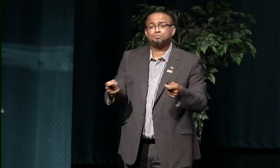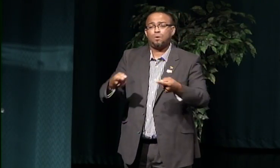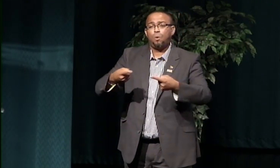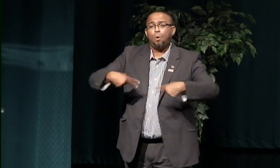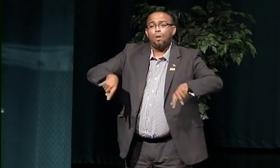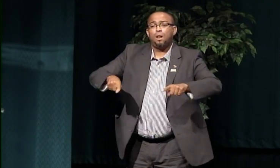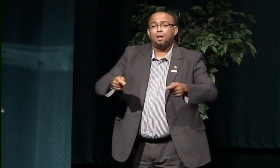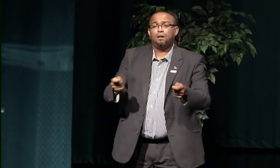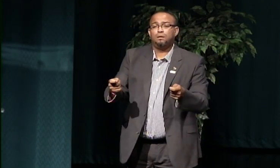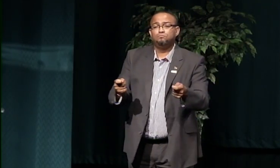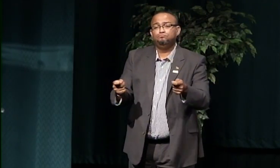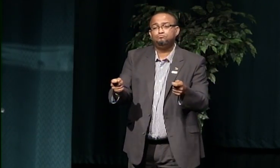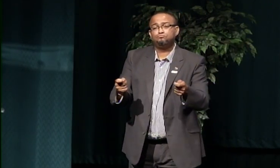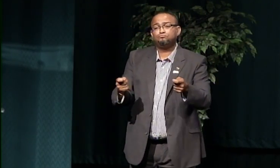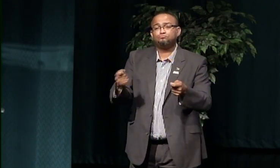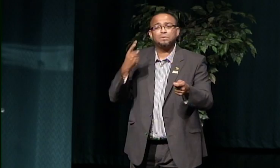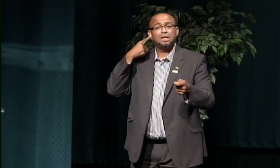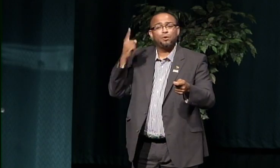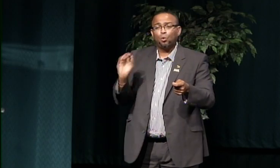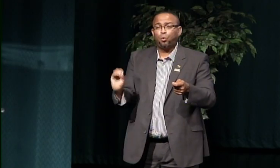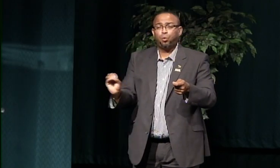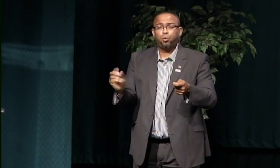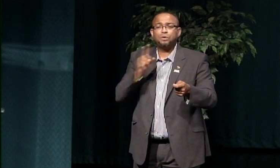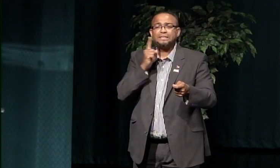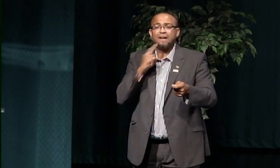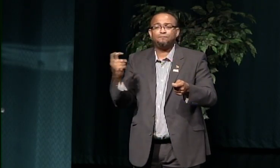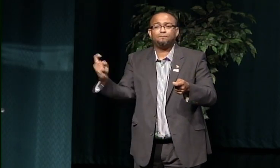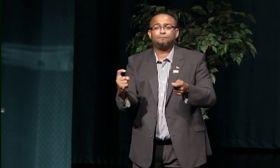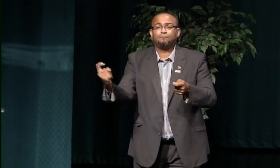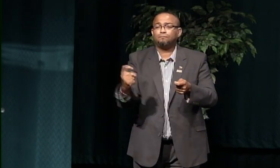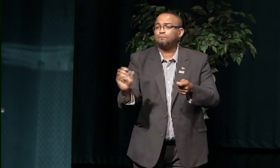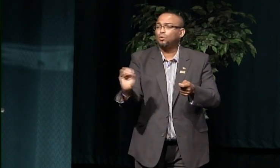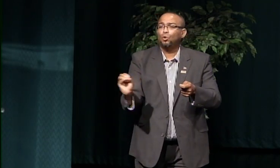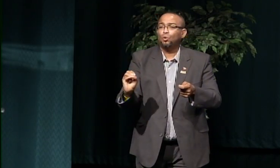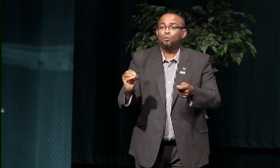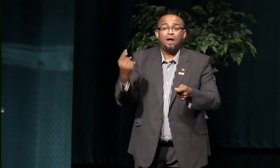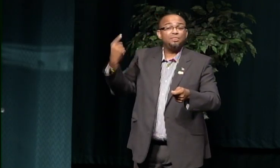And that was in 1929 which was run by a group